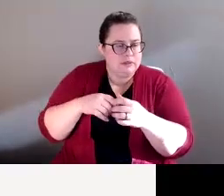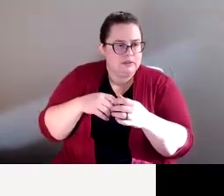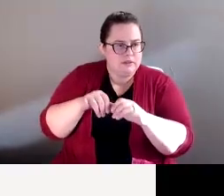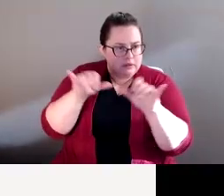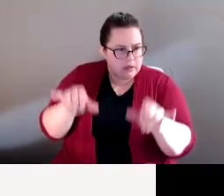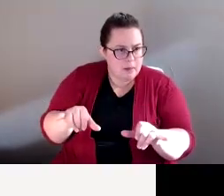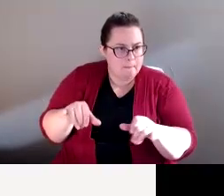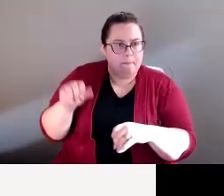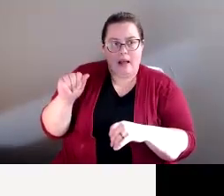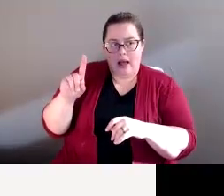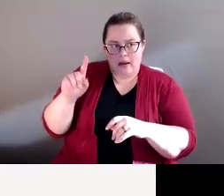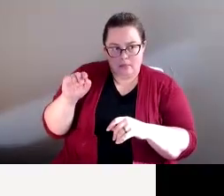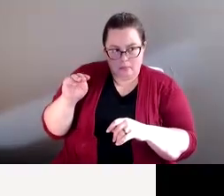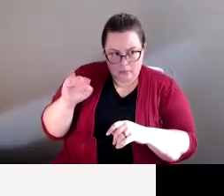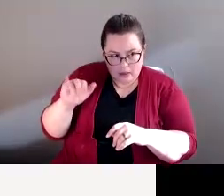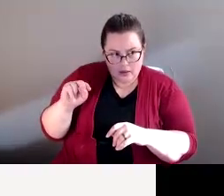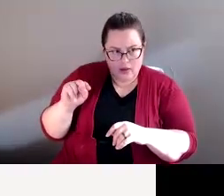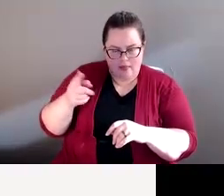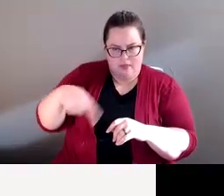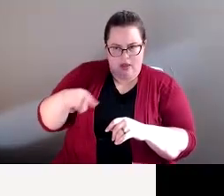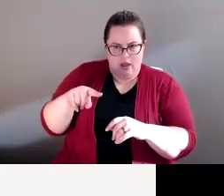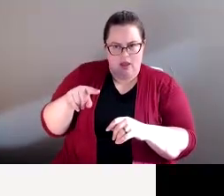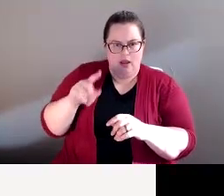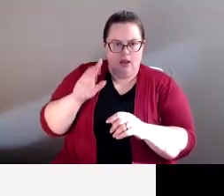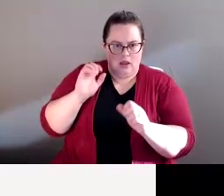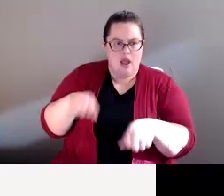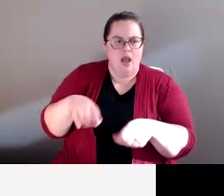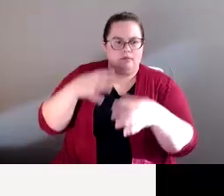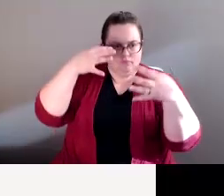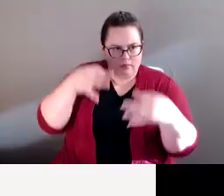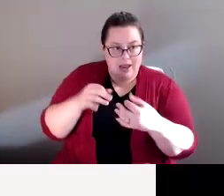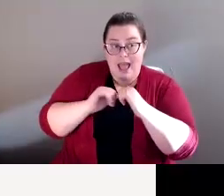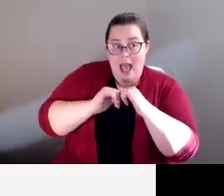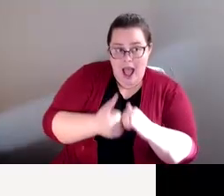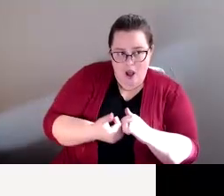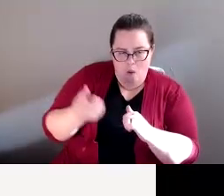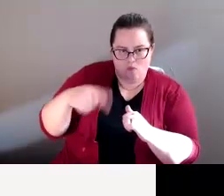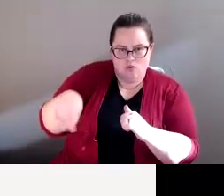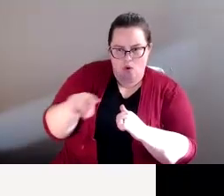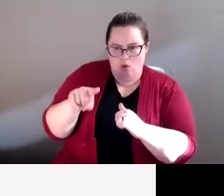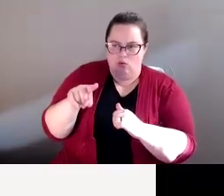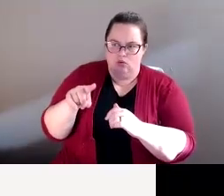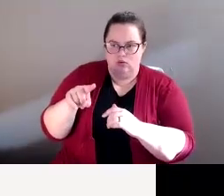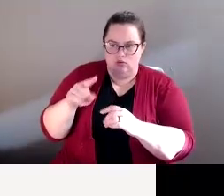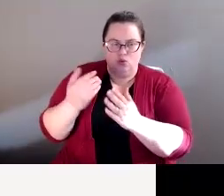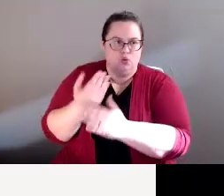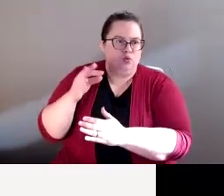role on how and if these functionalities are rolled out, from Canvas.